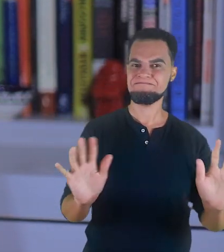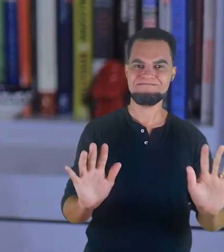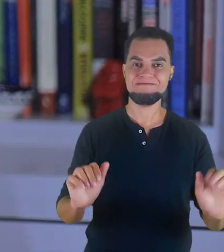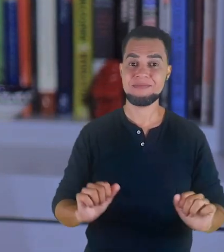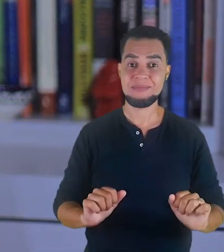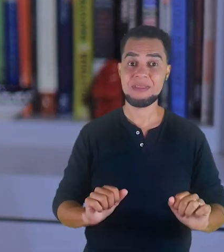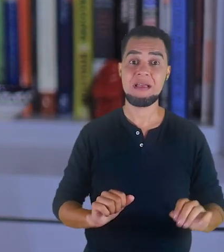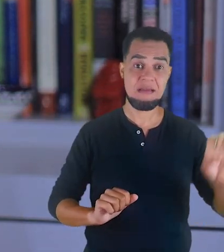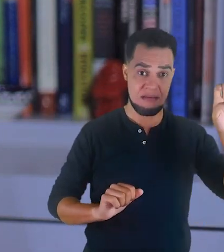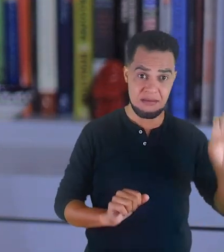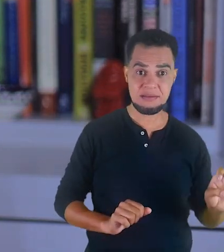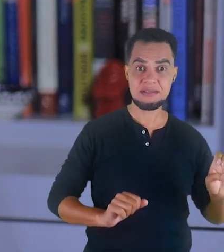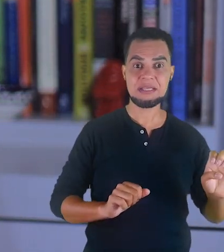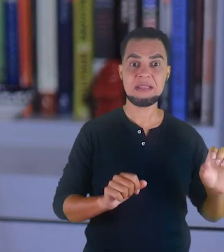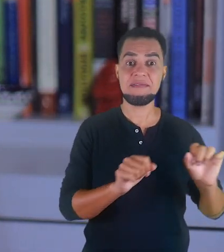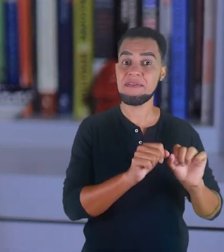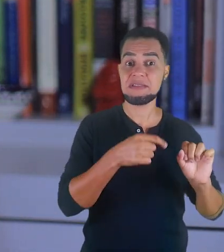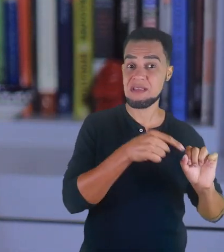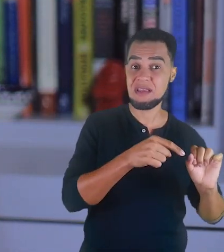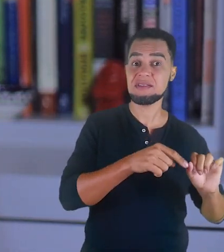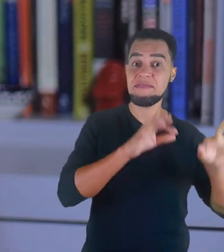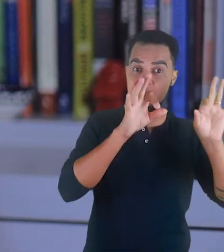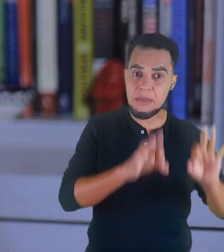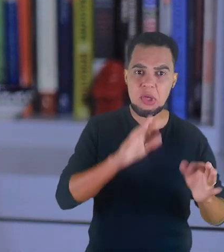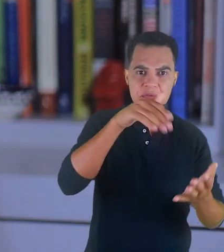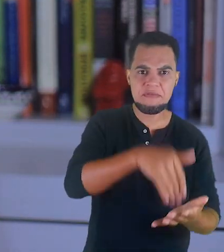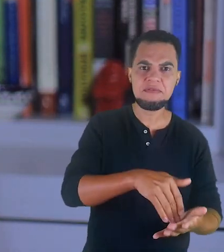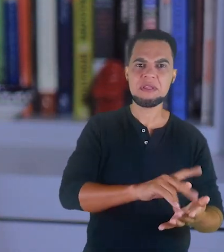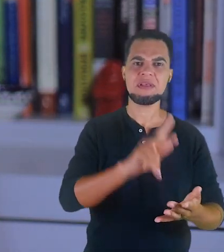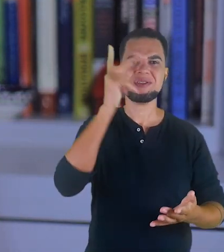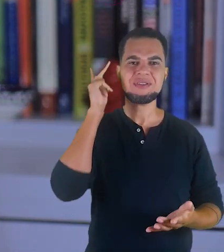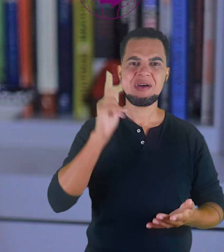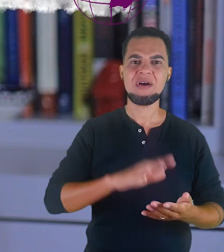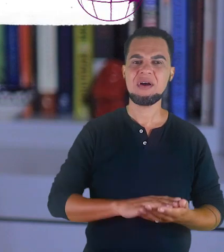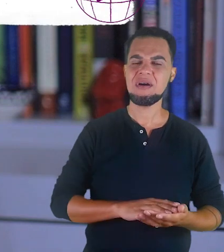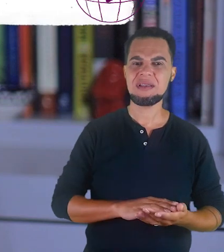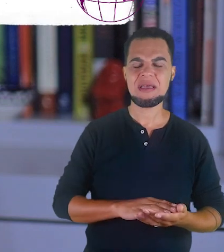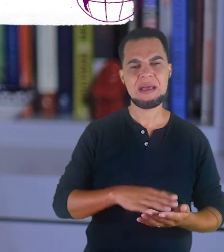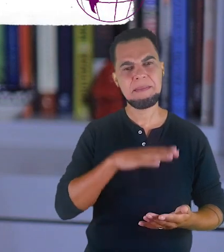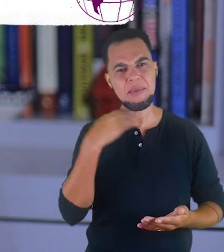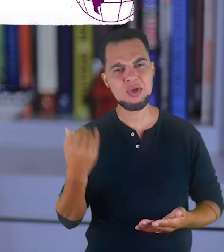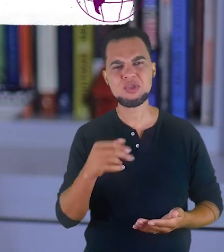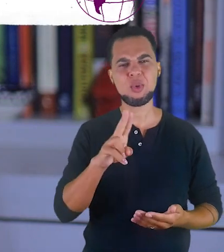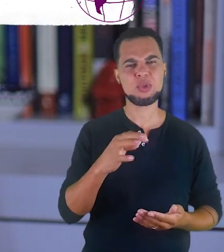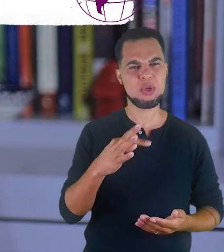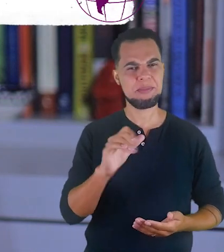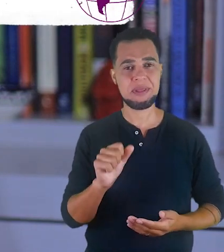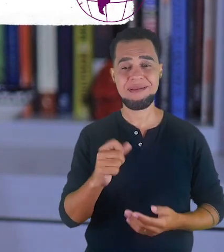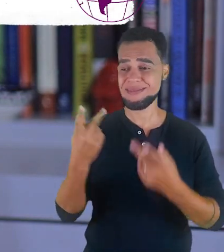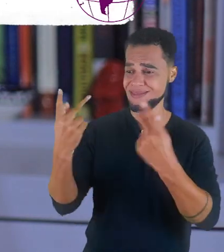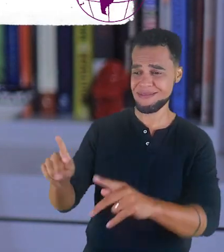It's terrible when the Left itself affirmates the end of history. The death of utopia belongs to the Right.